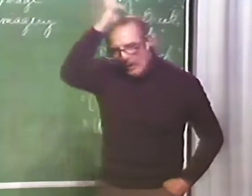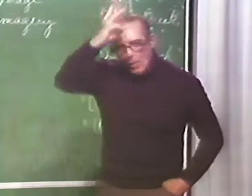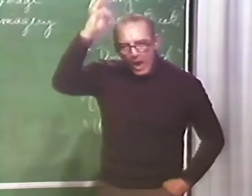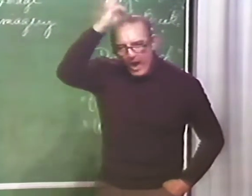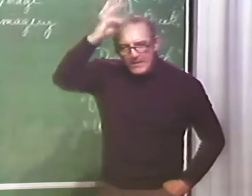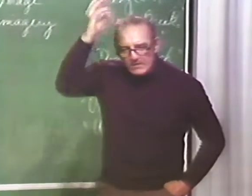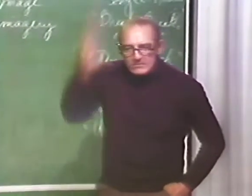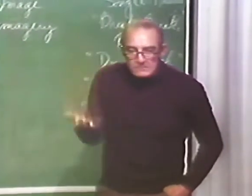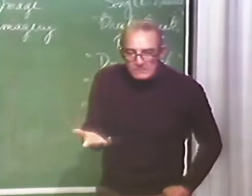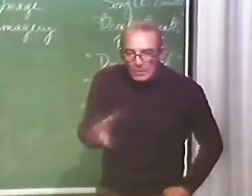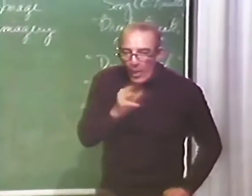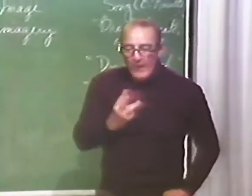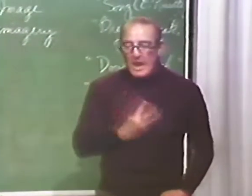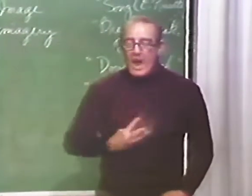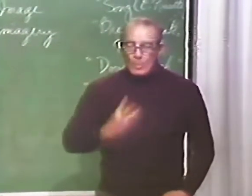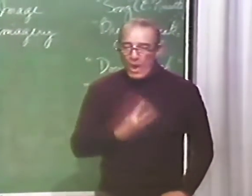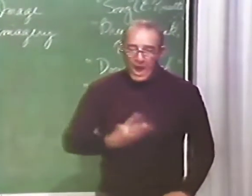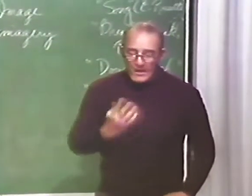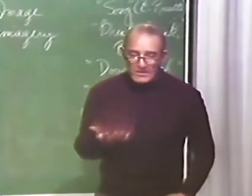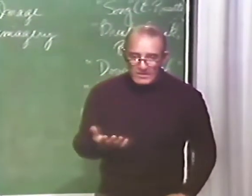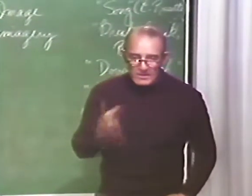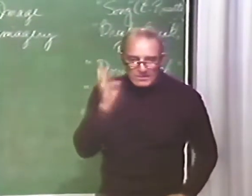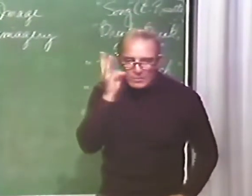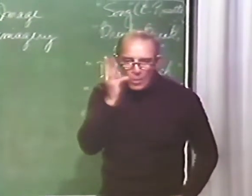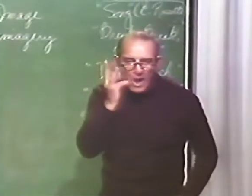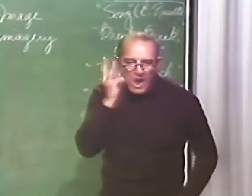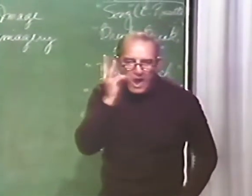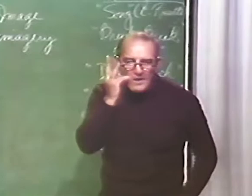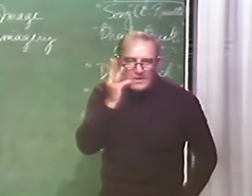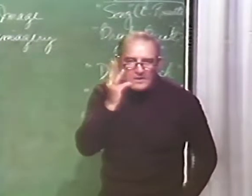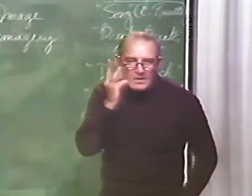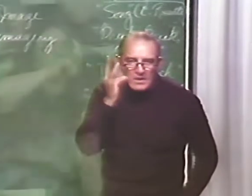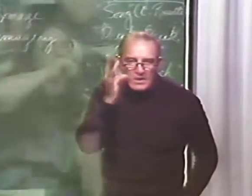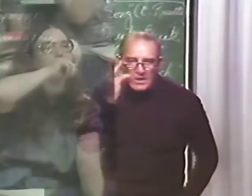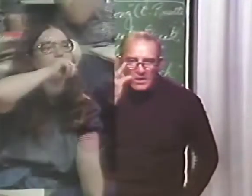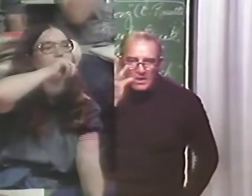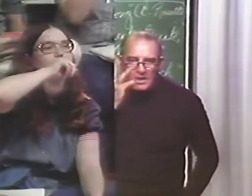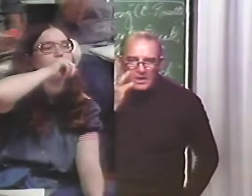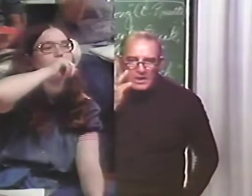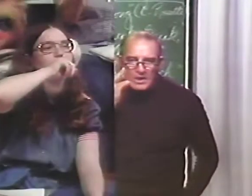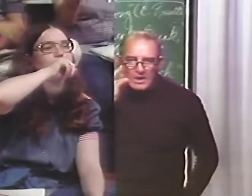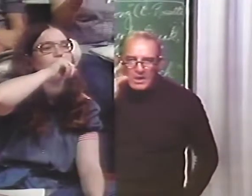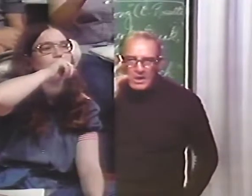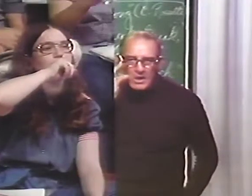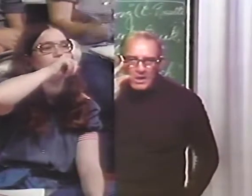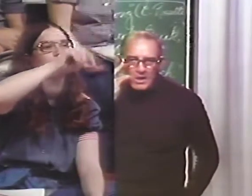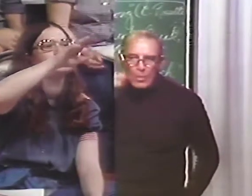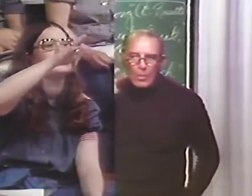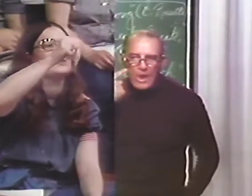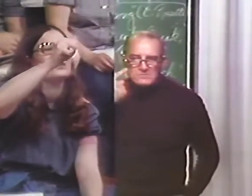WHY NOT "WINE"? WHY NOT "WINE"? "WINE."